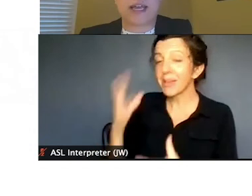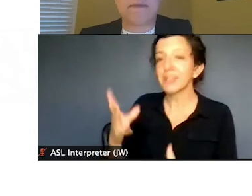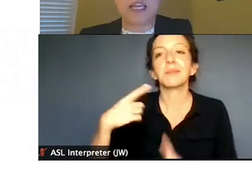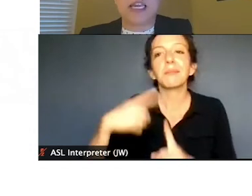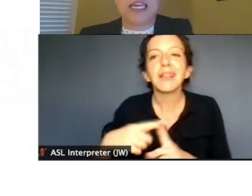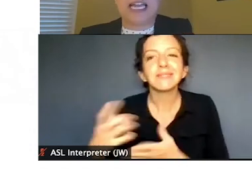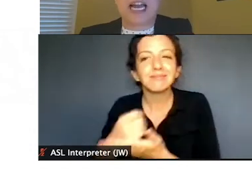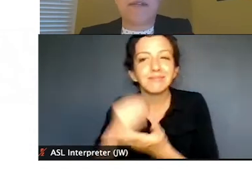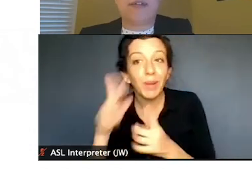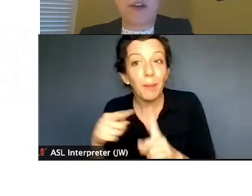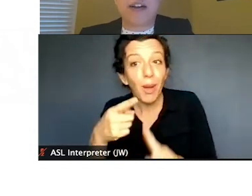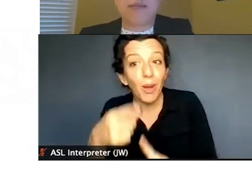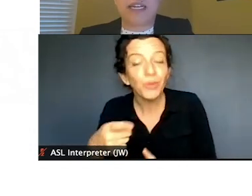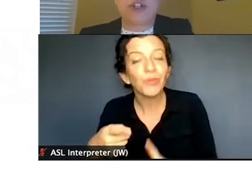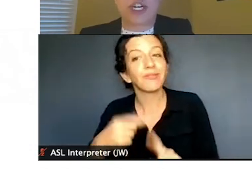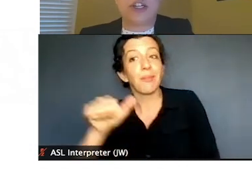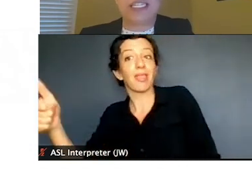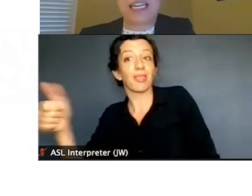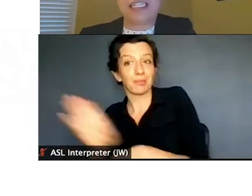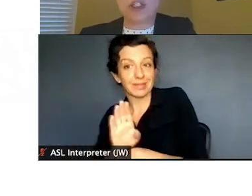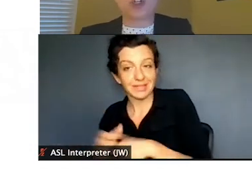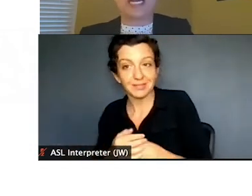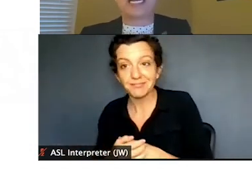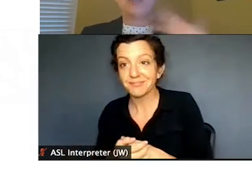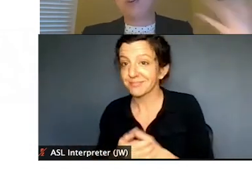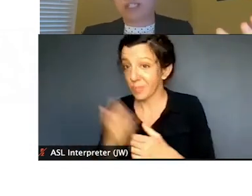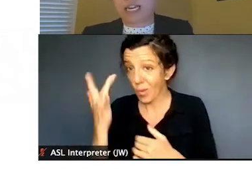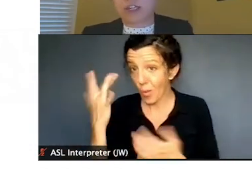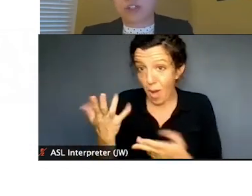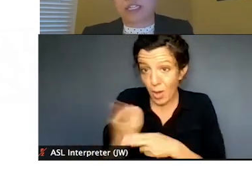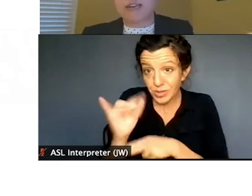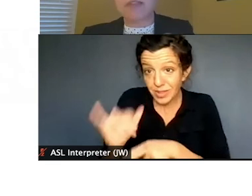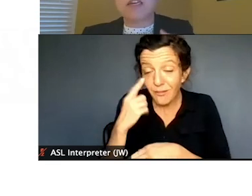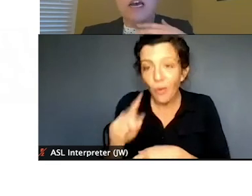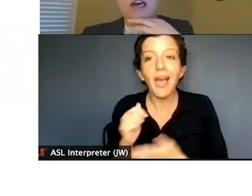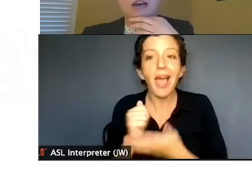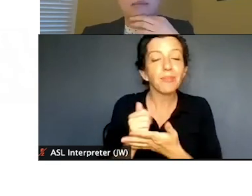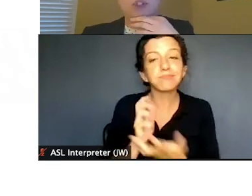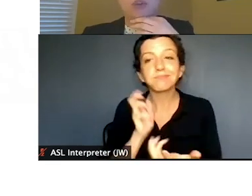And kind of the final major change is that it does create a new state agency